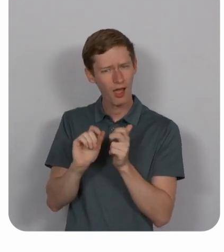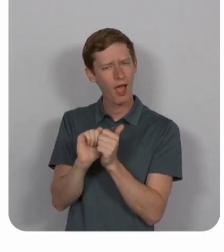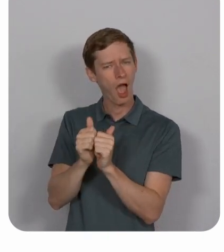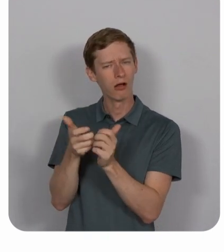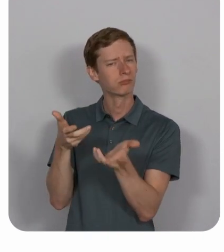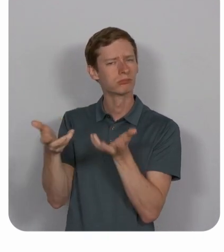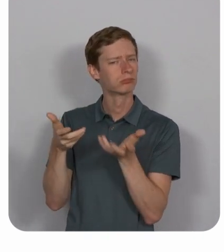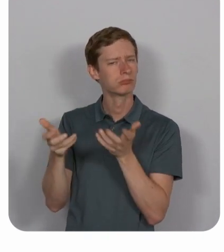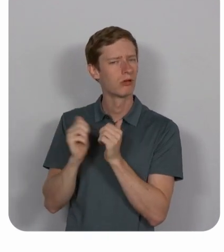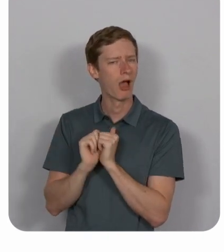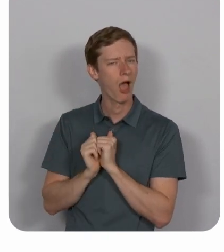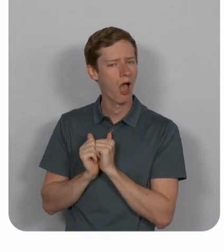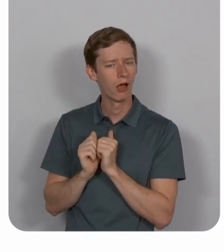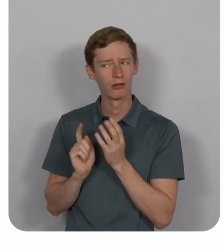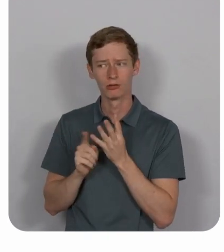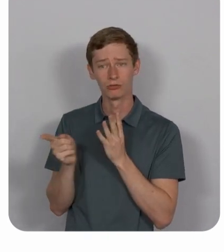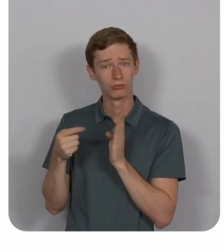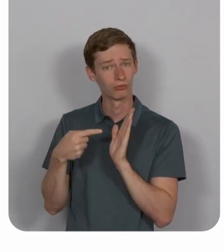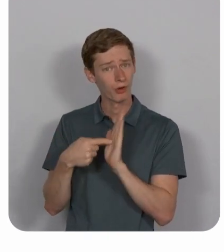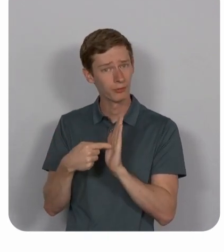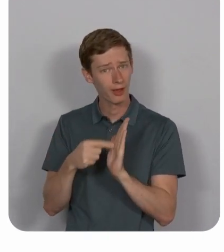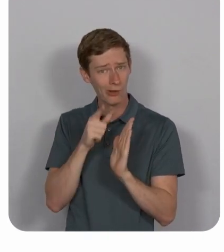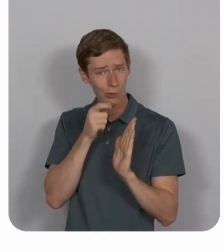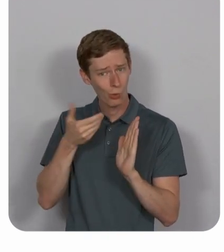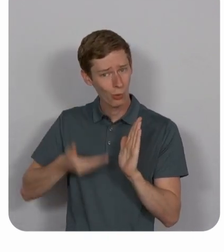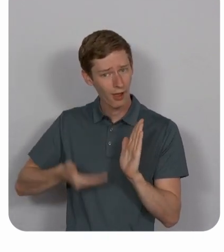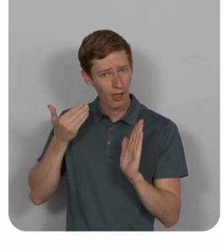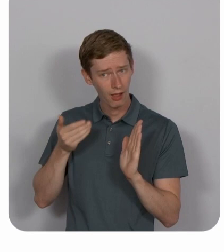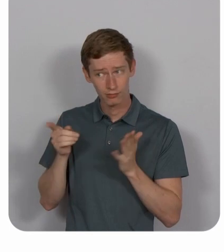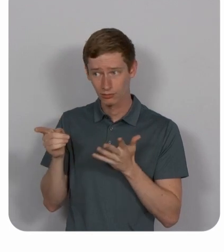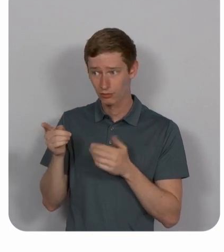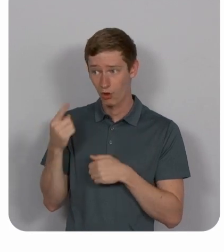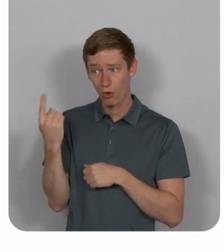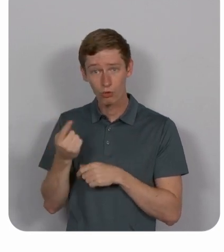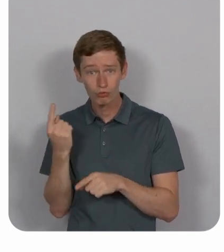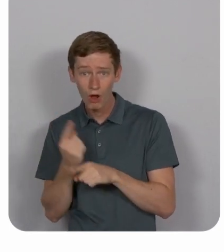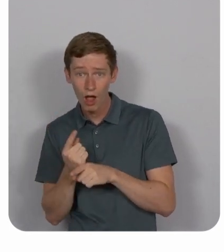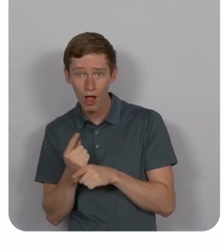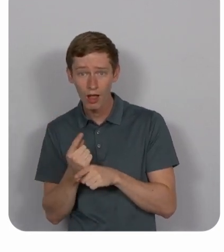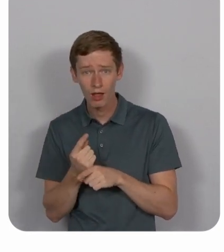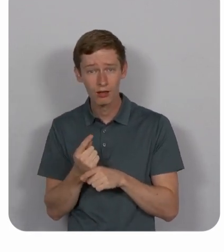How will it speak to them? How will it represent me? Will it always be right?